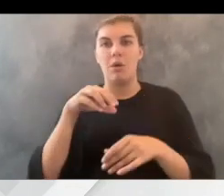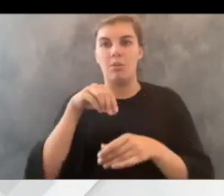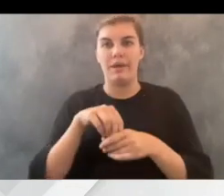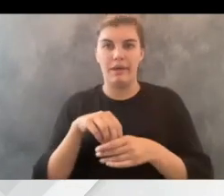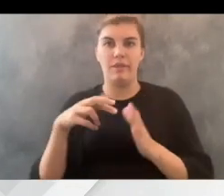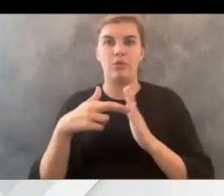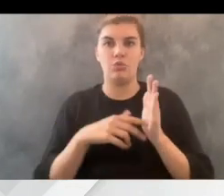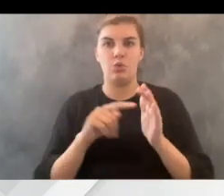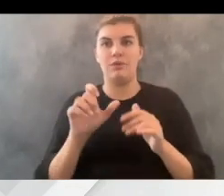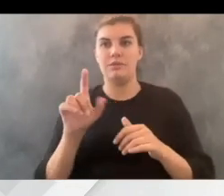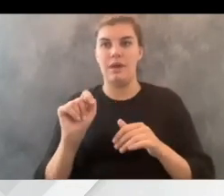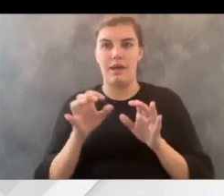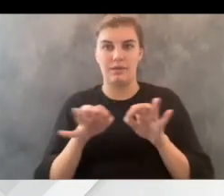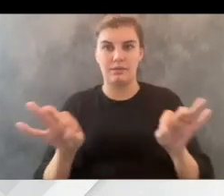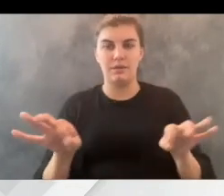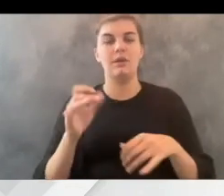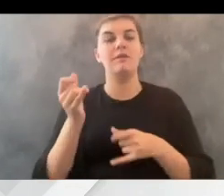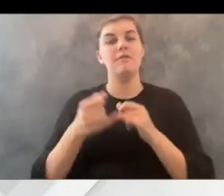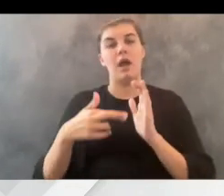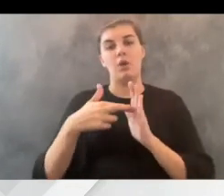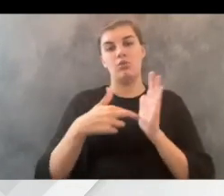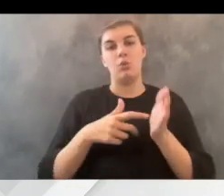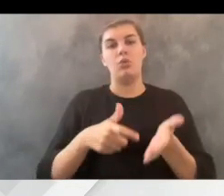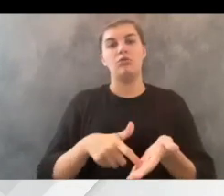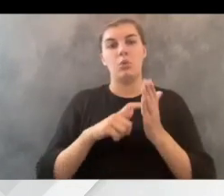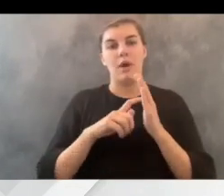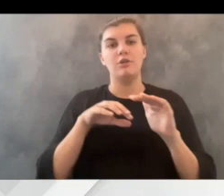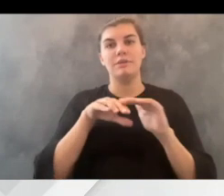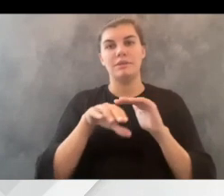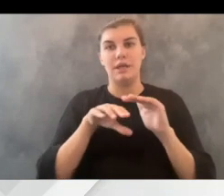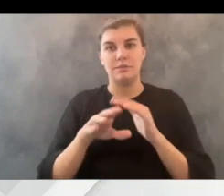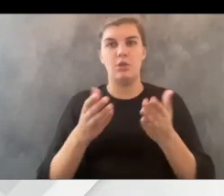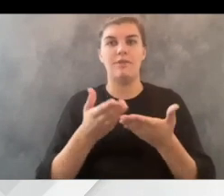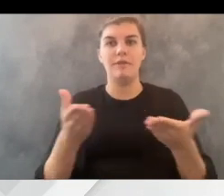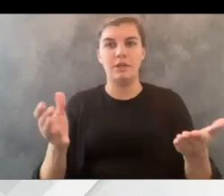The final rule requires that the accessible features of pedestrian signal heads and